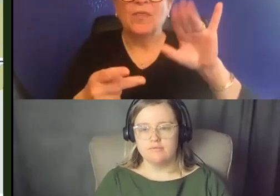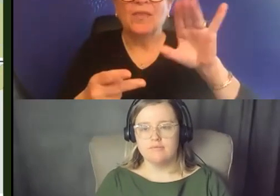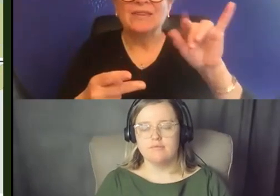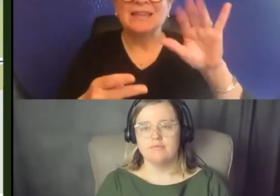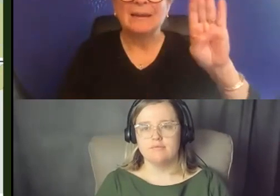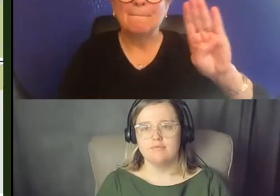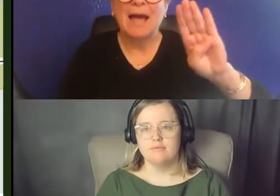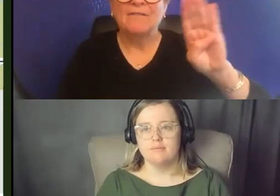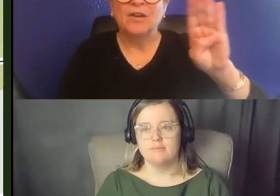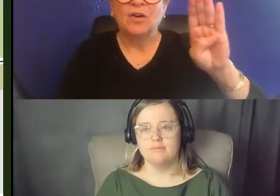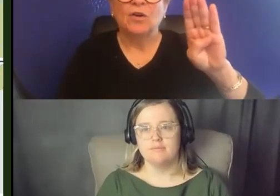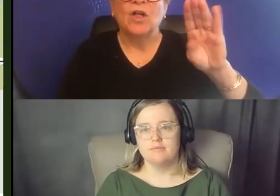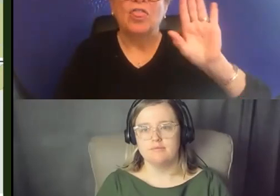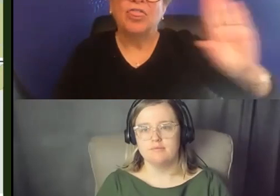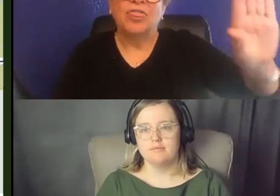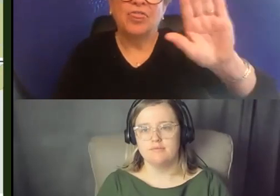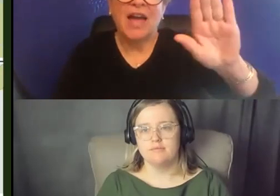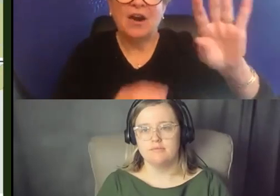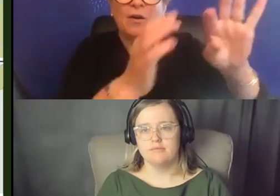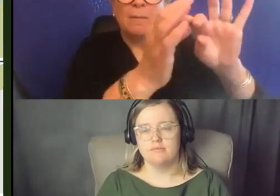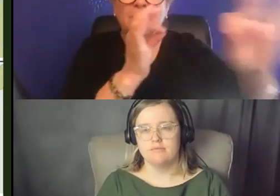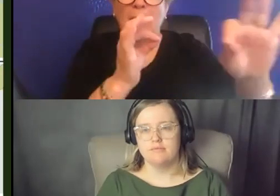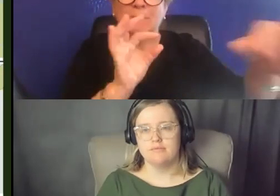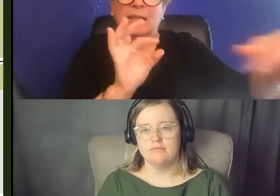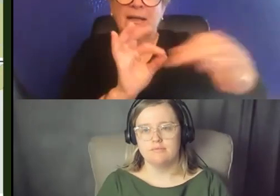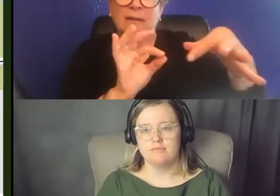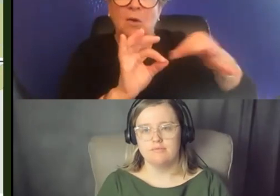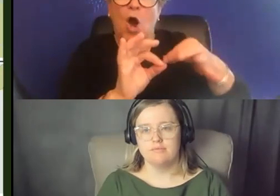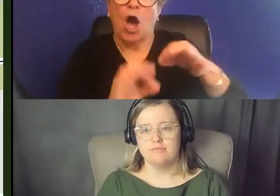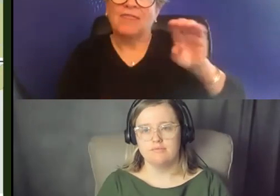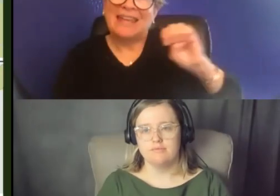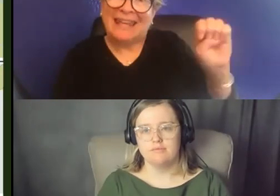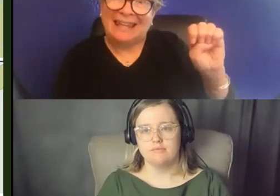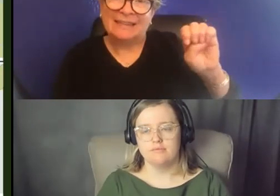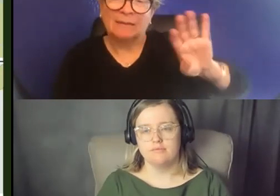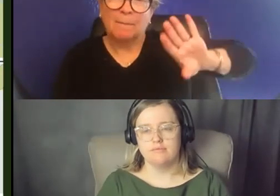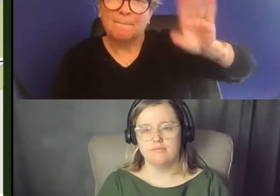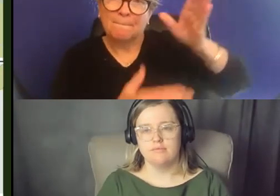Bellevue sewer laterals to the east of the Coal Creek Parkway?